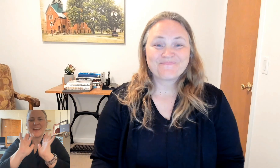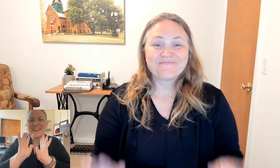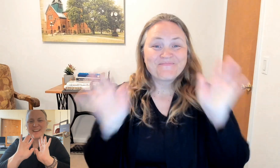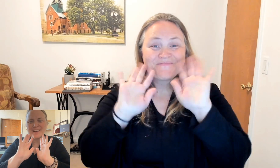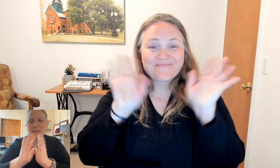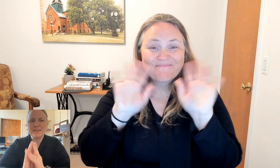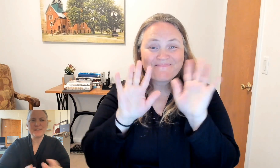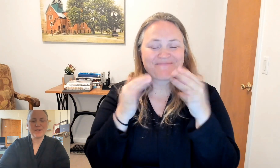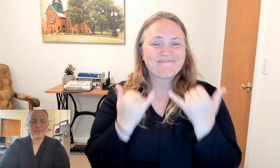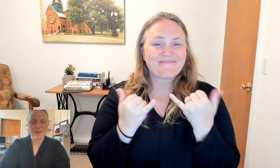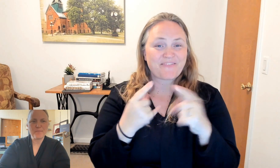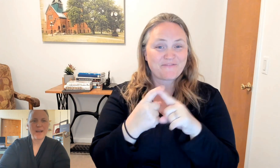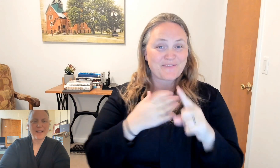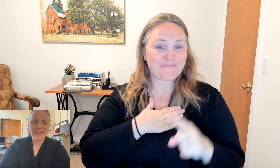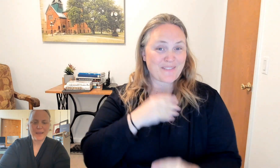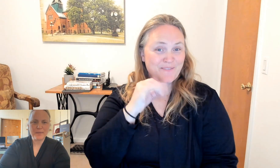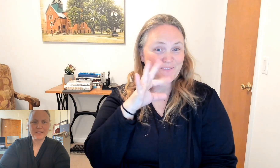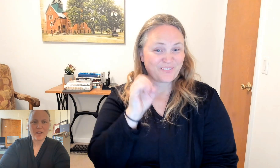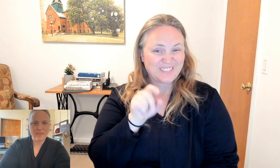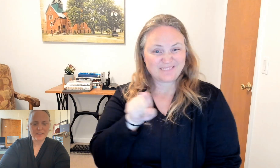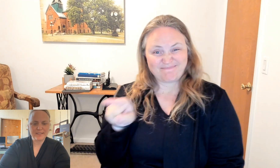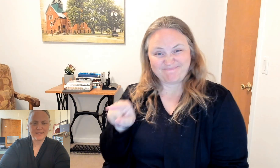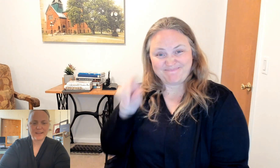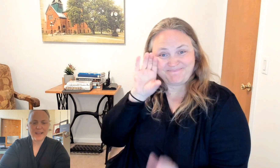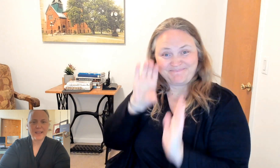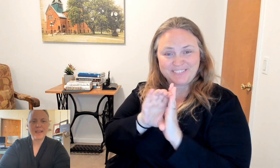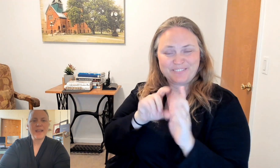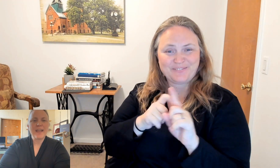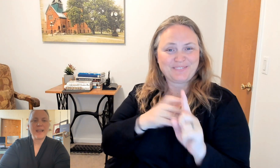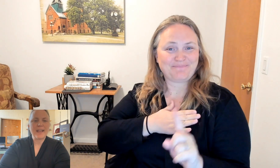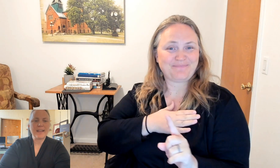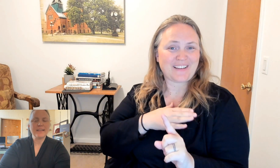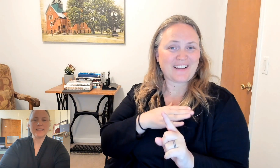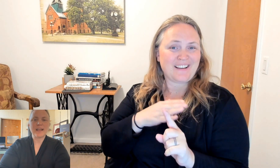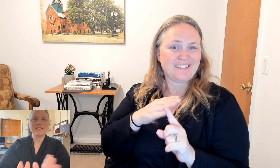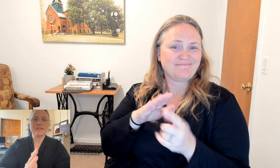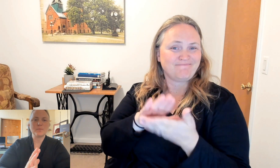Hi there, coming to you from my campus office today, and I just